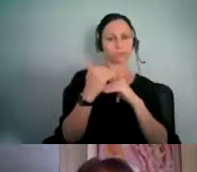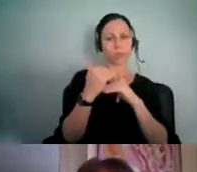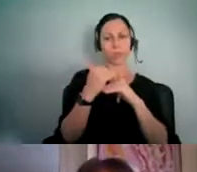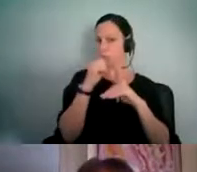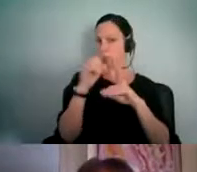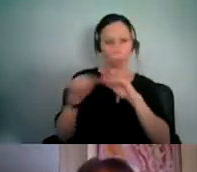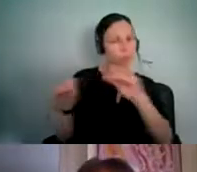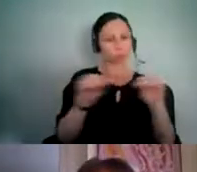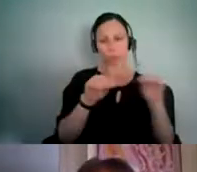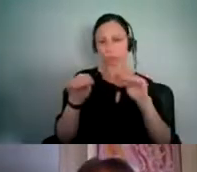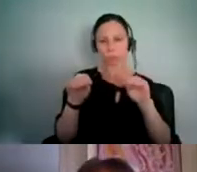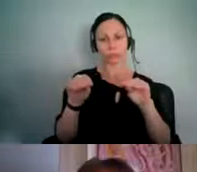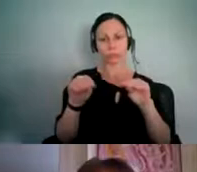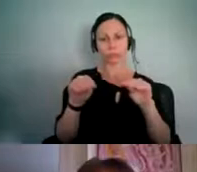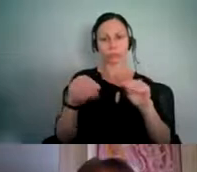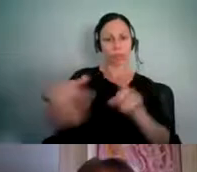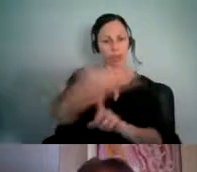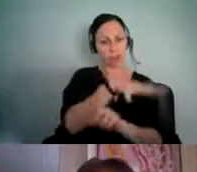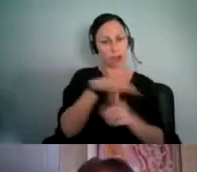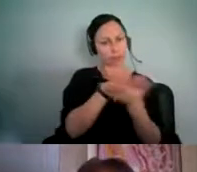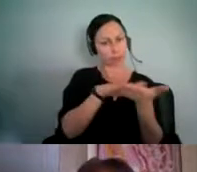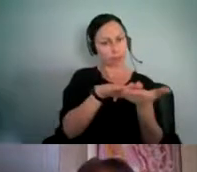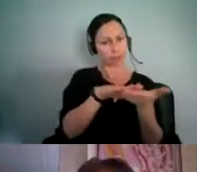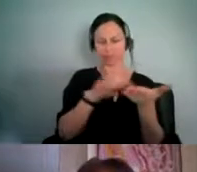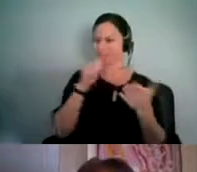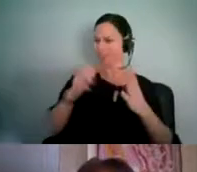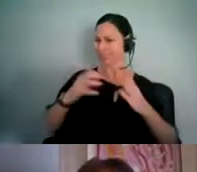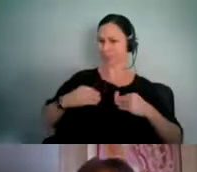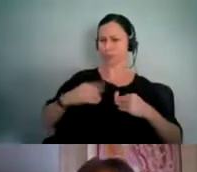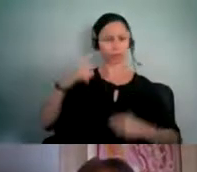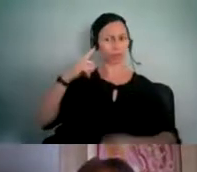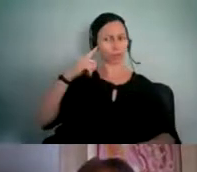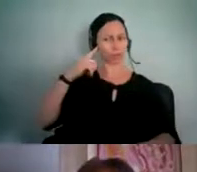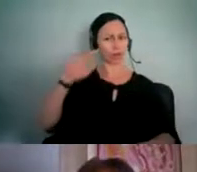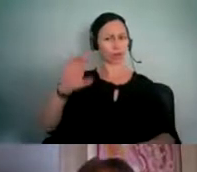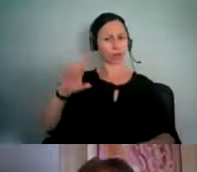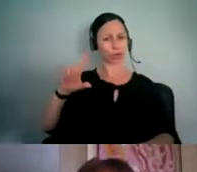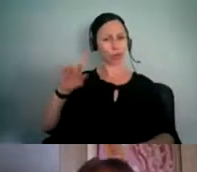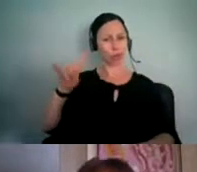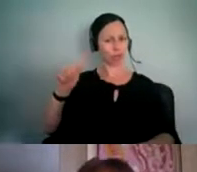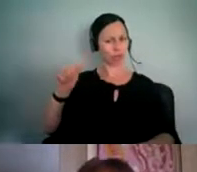But that's not acceptable. You've just heard Claudia's words. For us to understand each other,